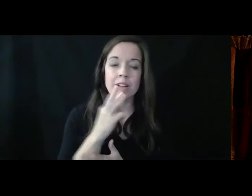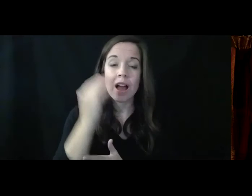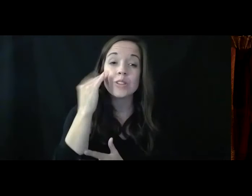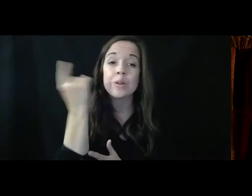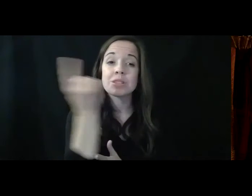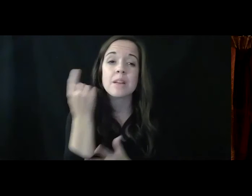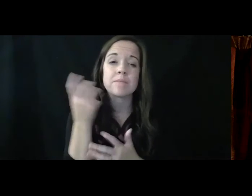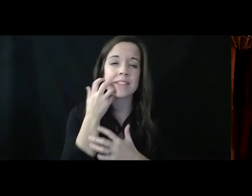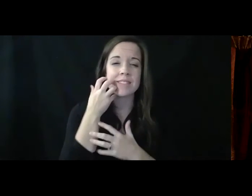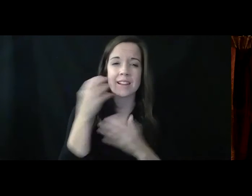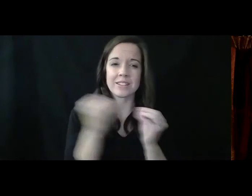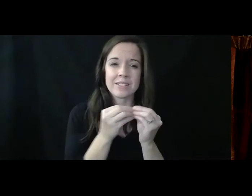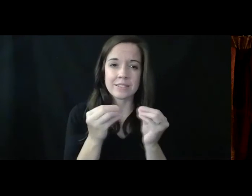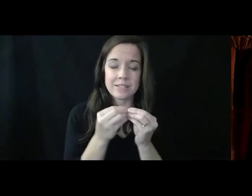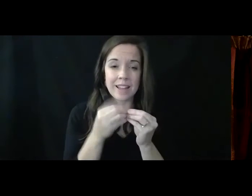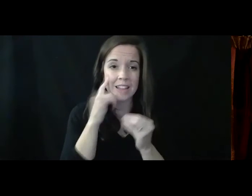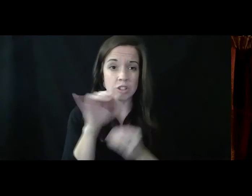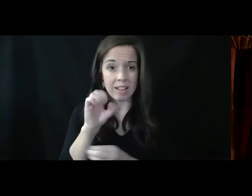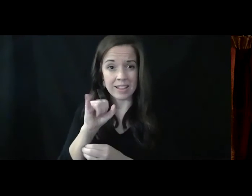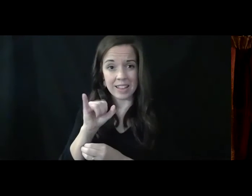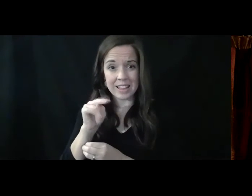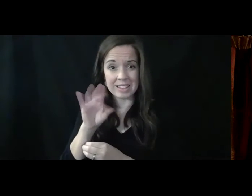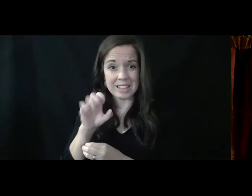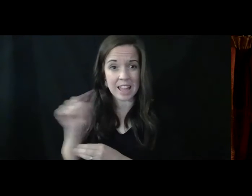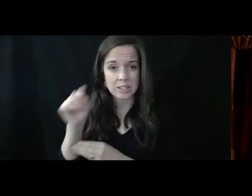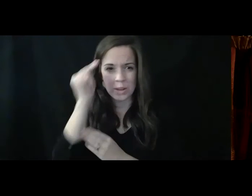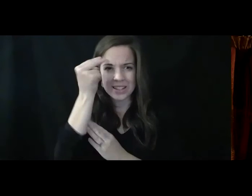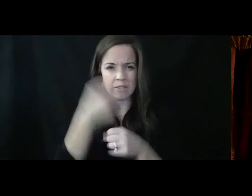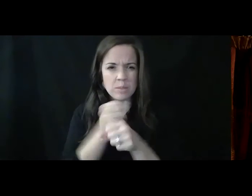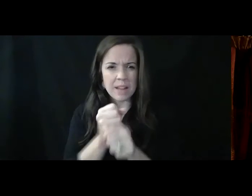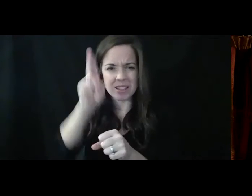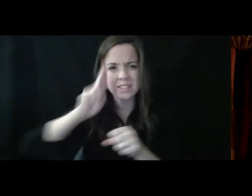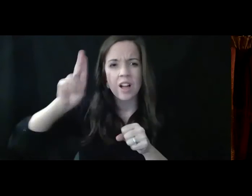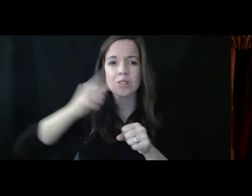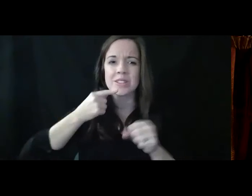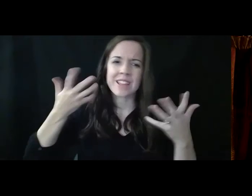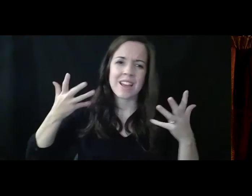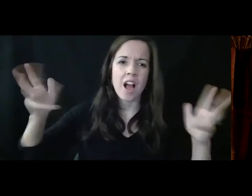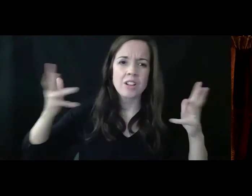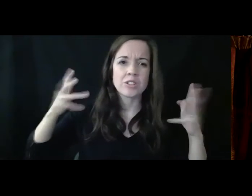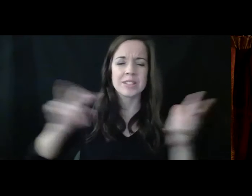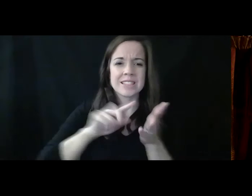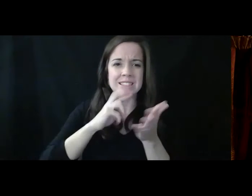it’s called incest // when a nephew makes his uncle say uncle // say pee say cock